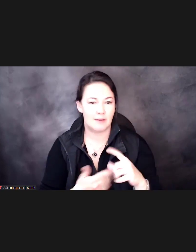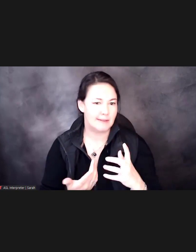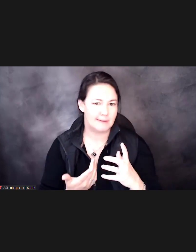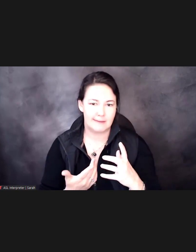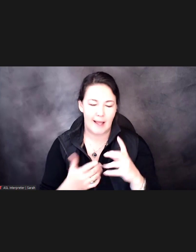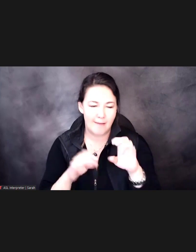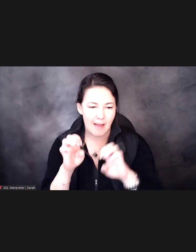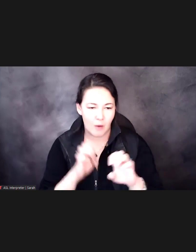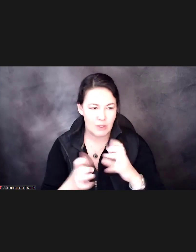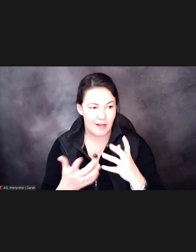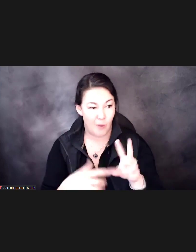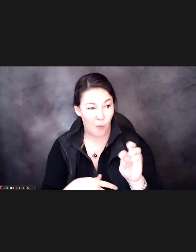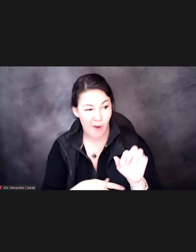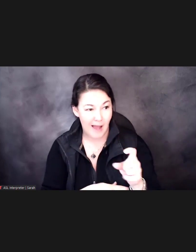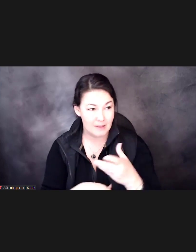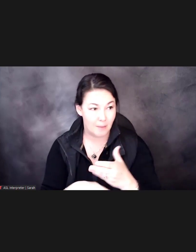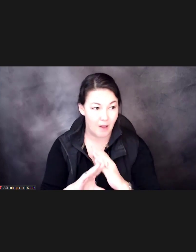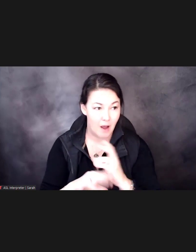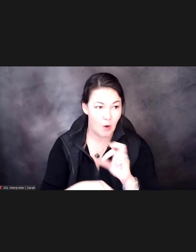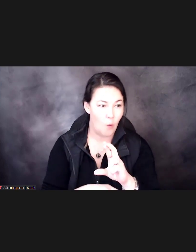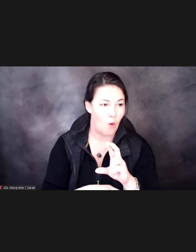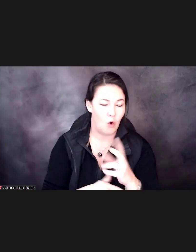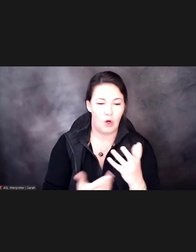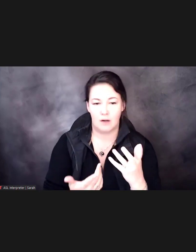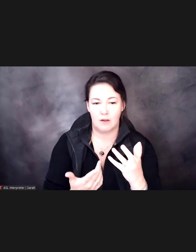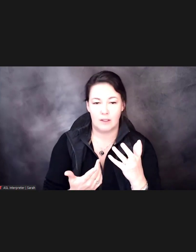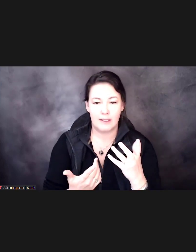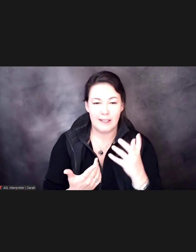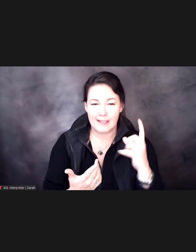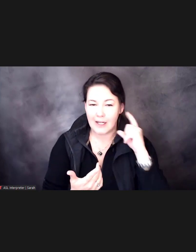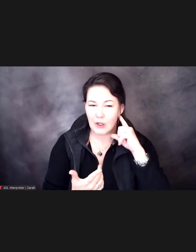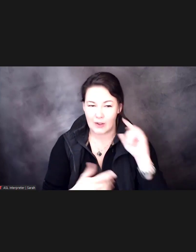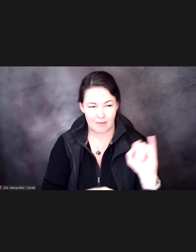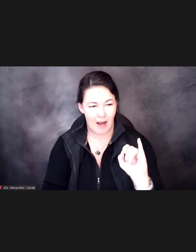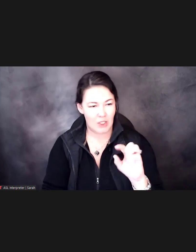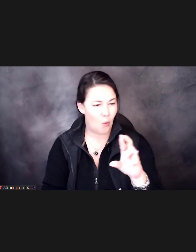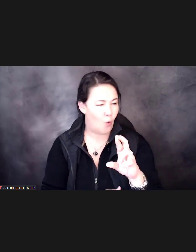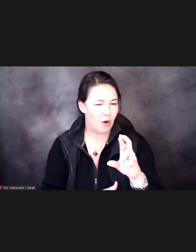there's a wax blockage or an ear infection or some other reason why